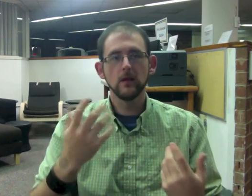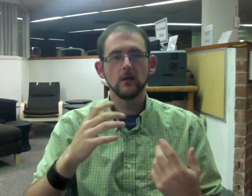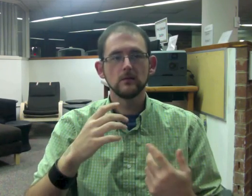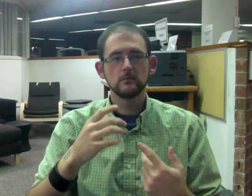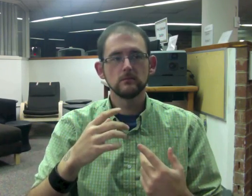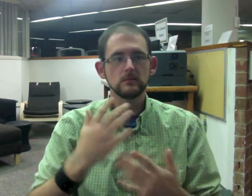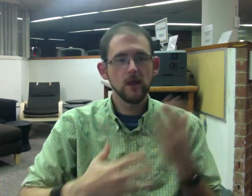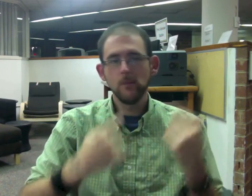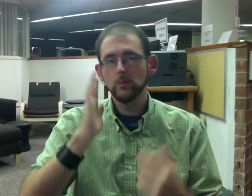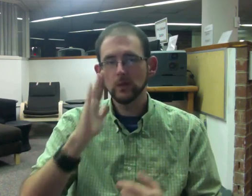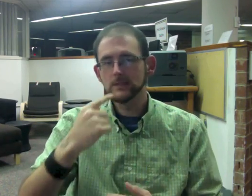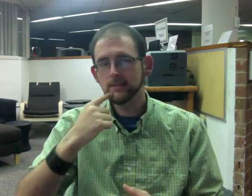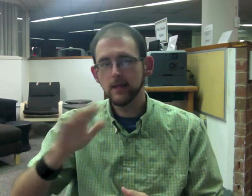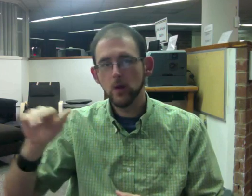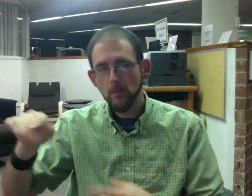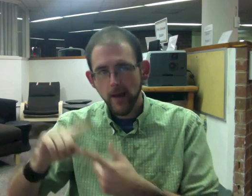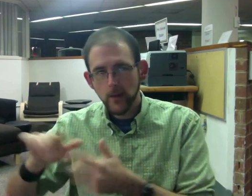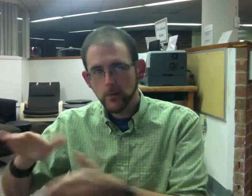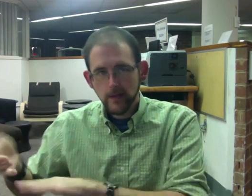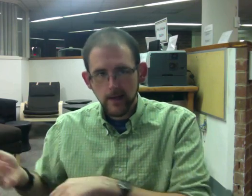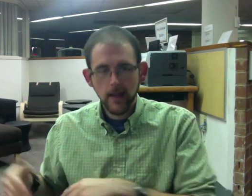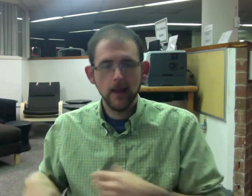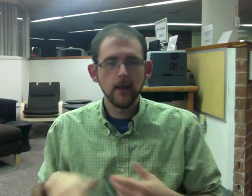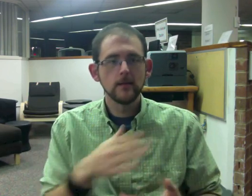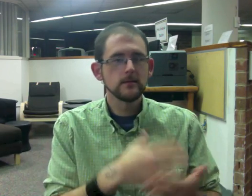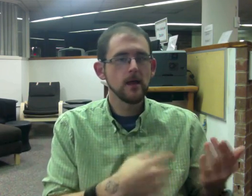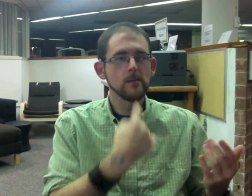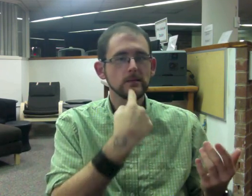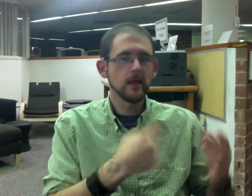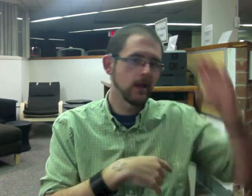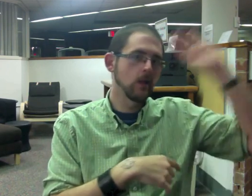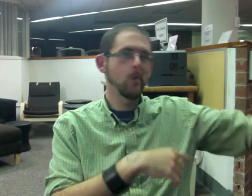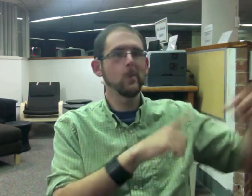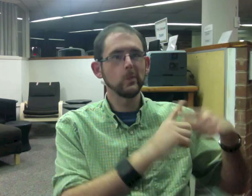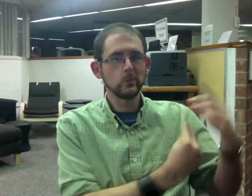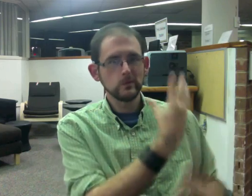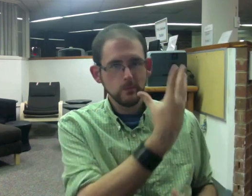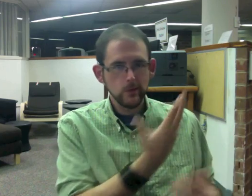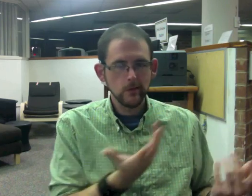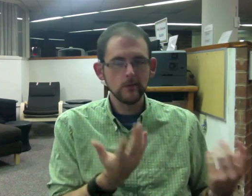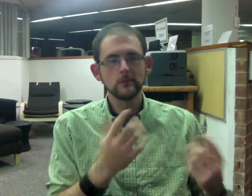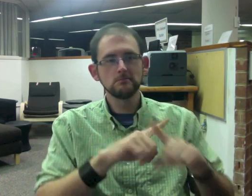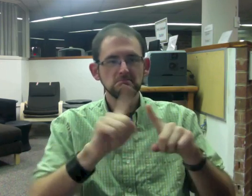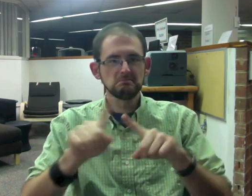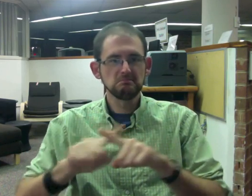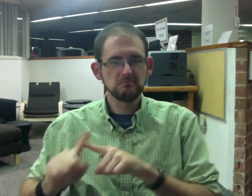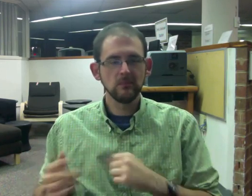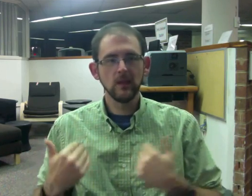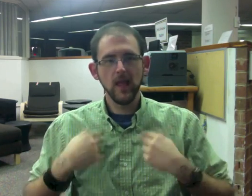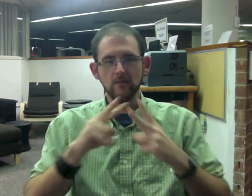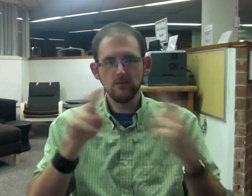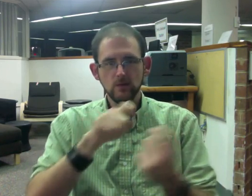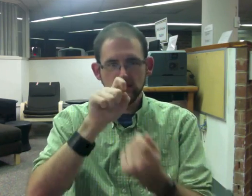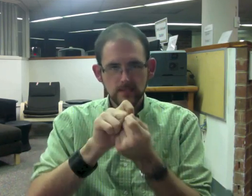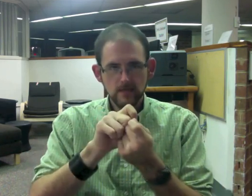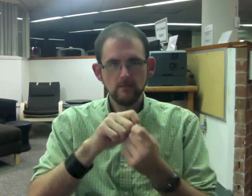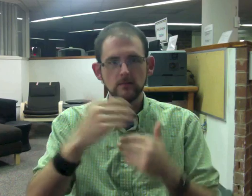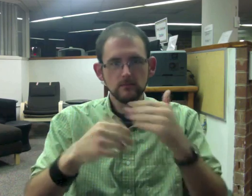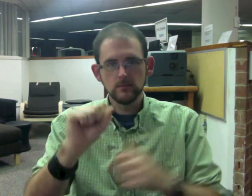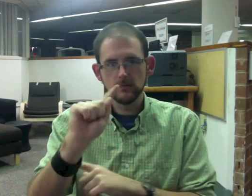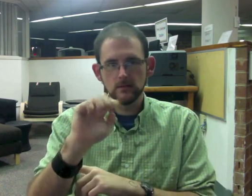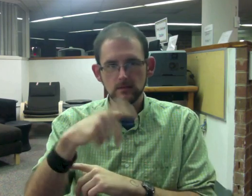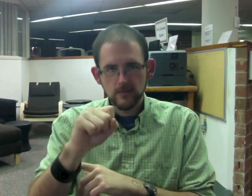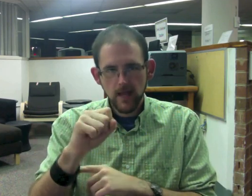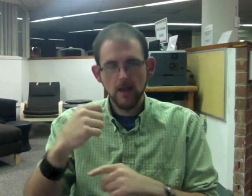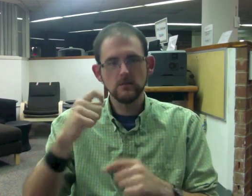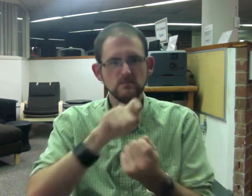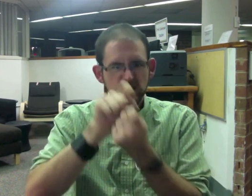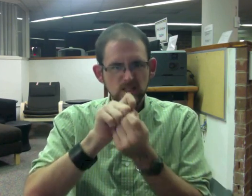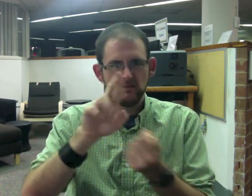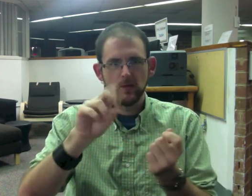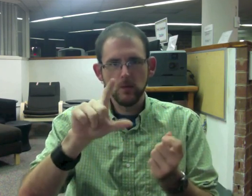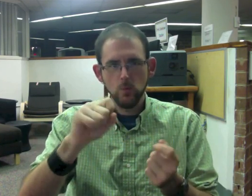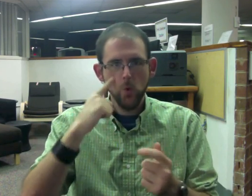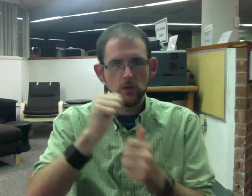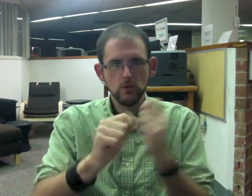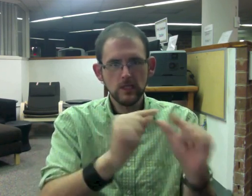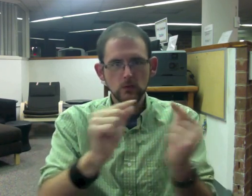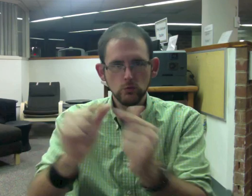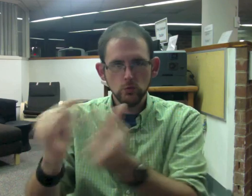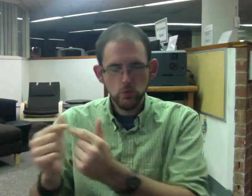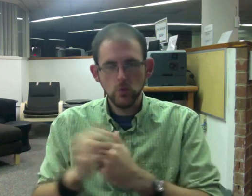Some might say farewell to the dead, while others welcome spring, with very specific steps and roles for each group.